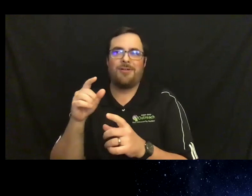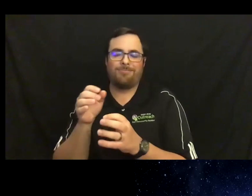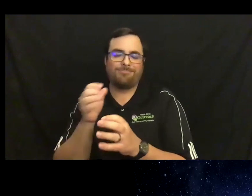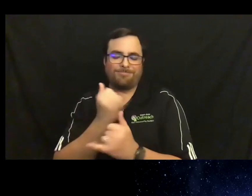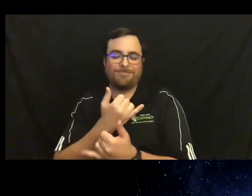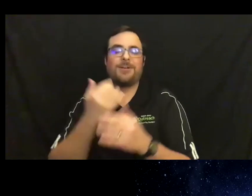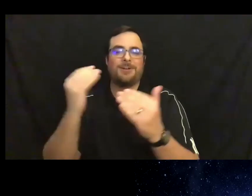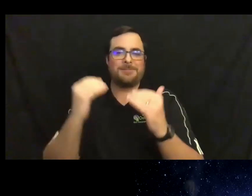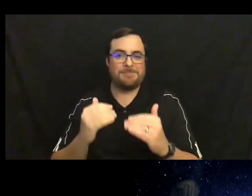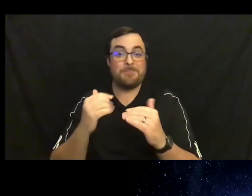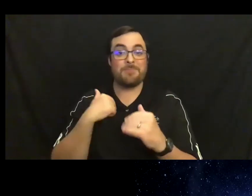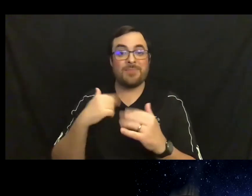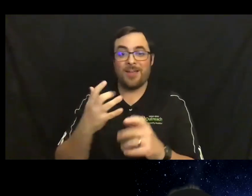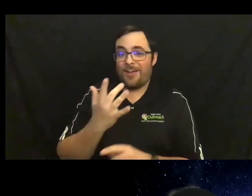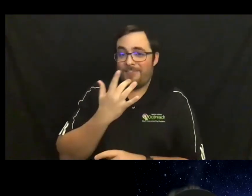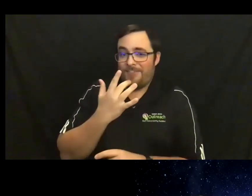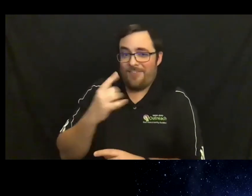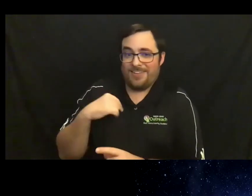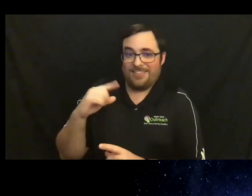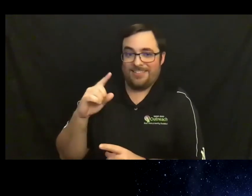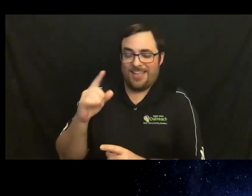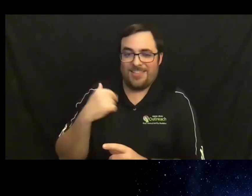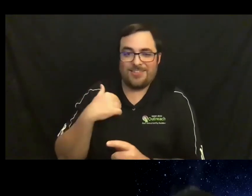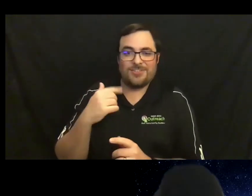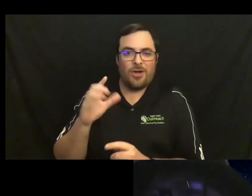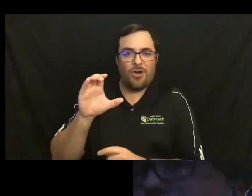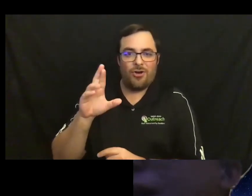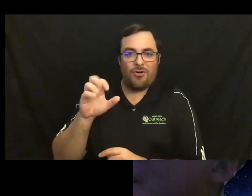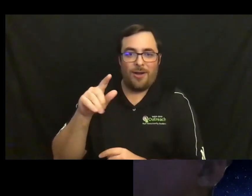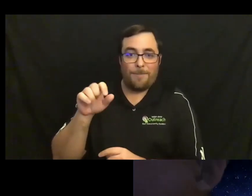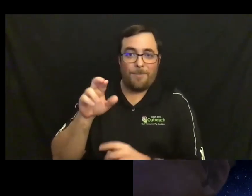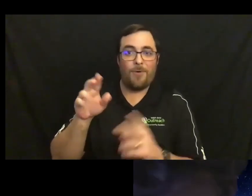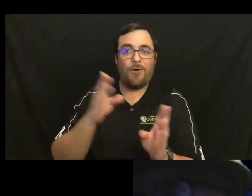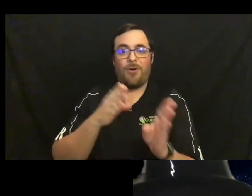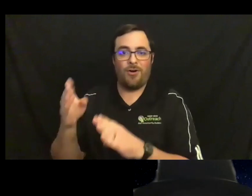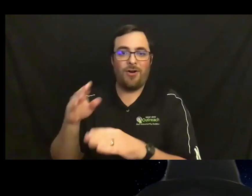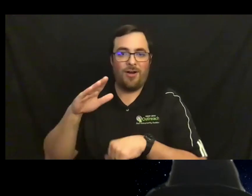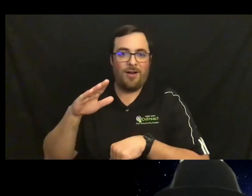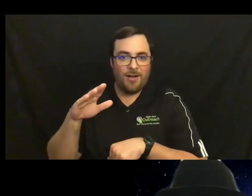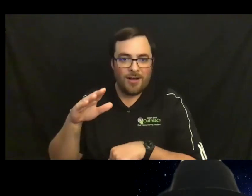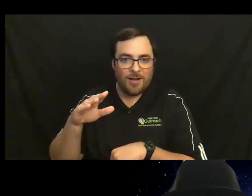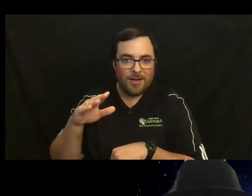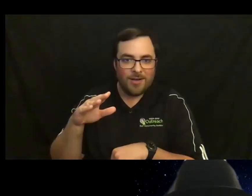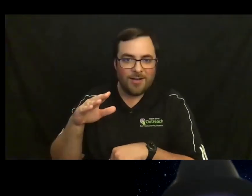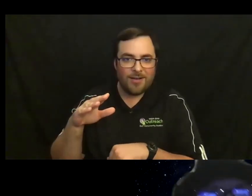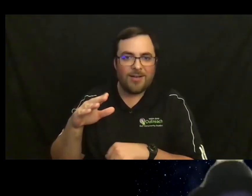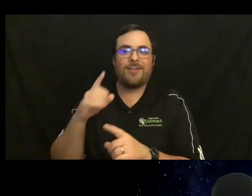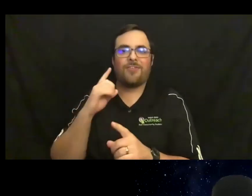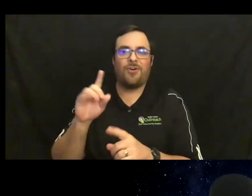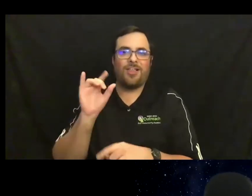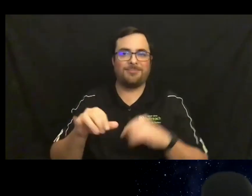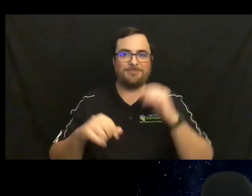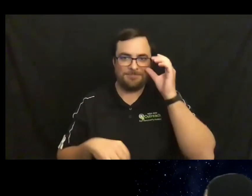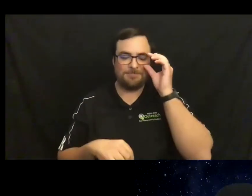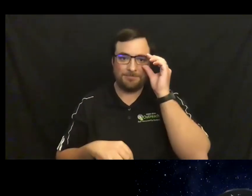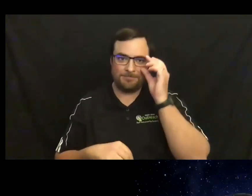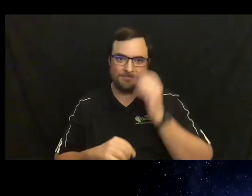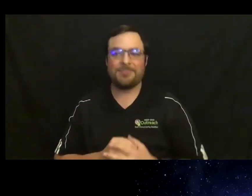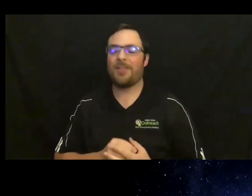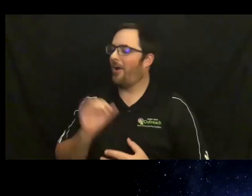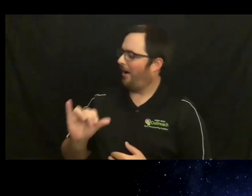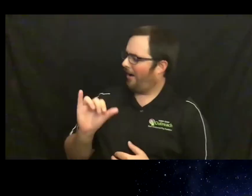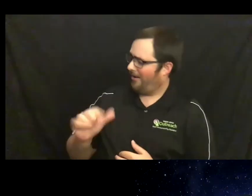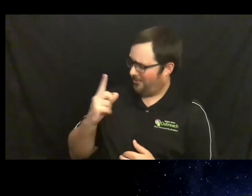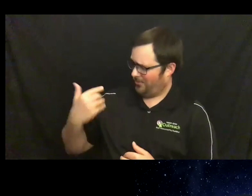song to dance and sing to is Creeper Awe Man. Jen: Wow. So you have some different songs